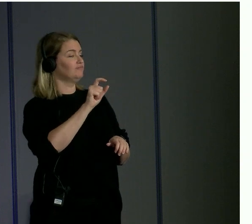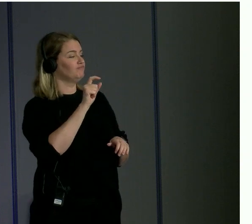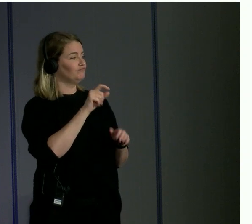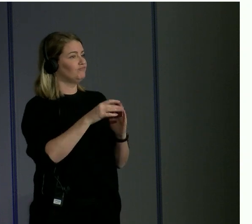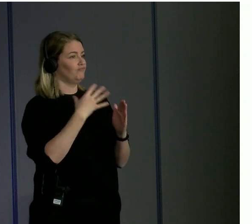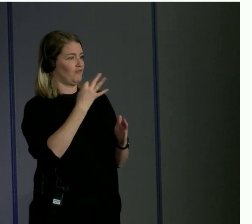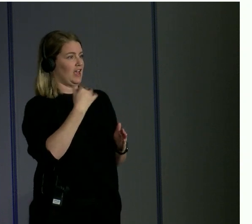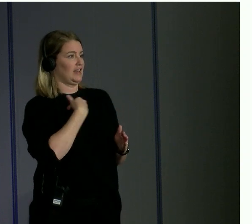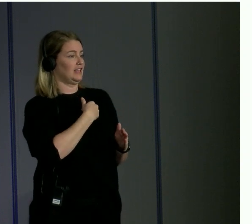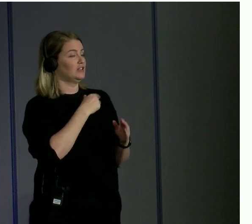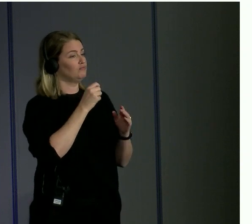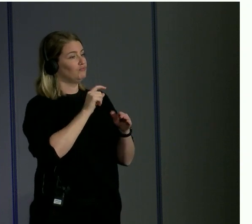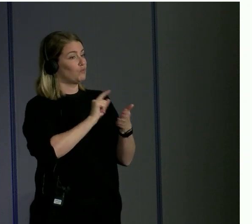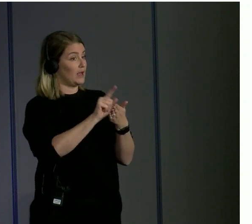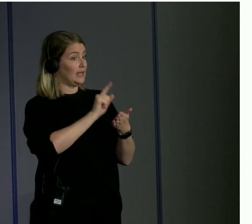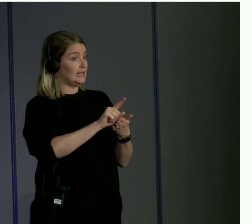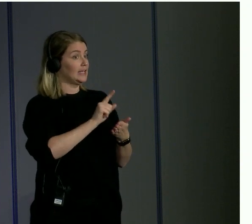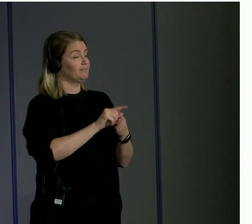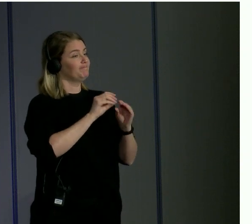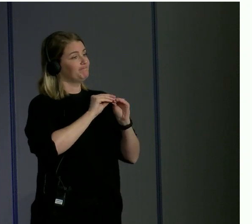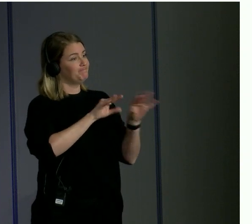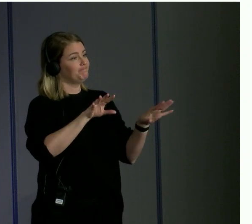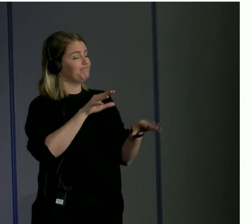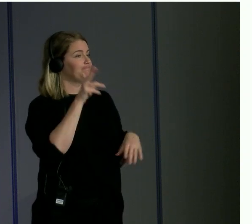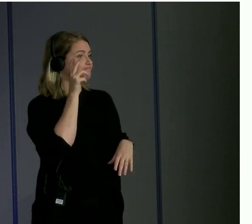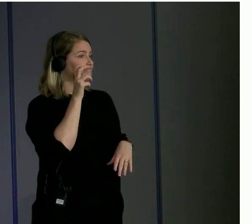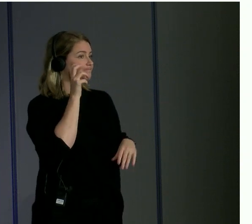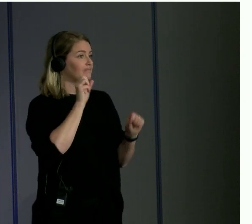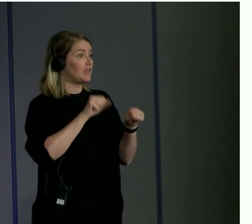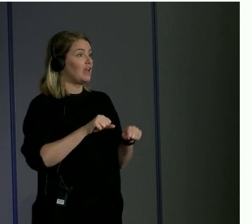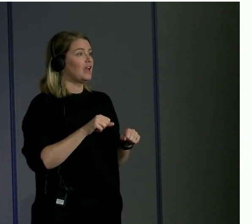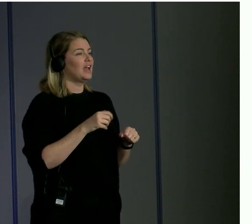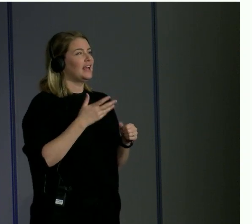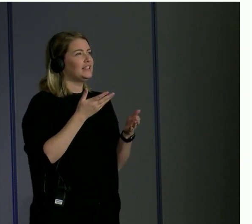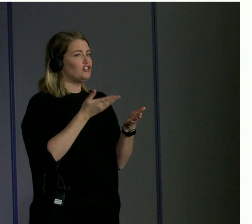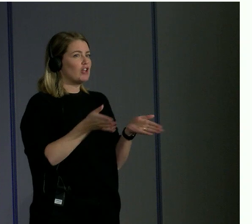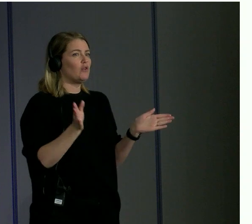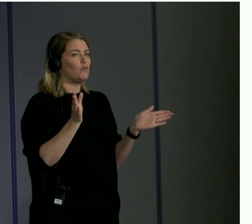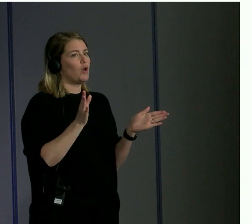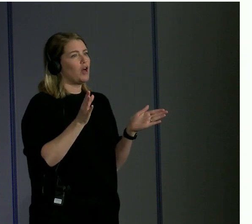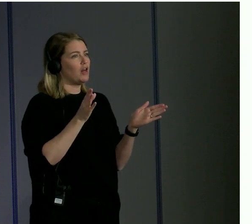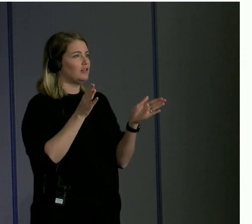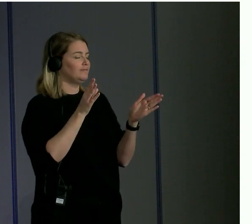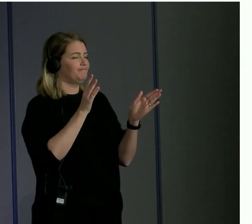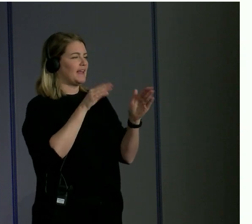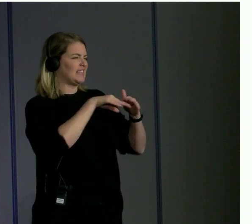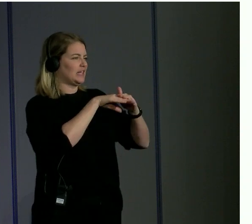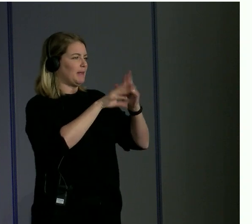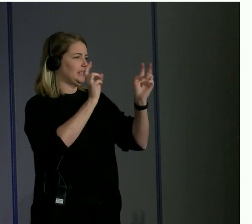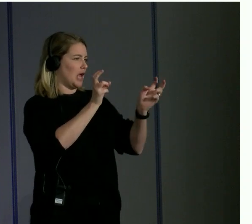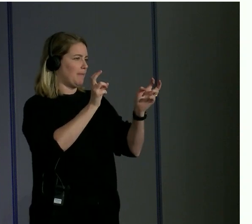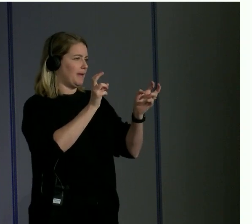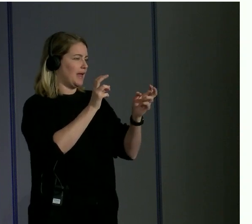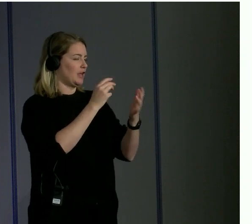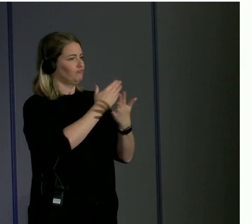once a week, and it's on a general breadth of accessibility topics. It's not just code and code